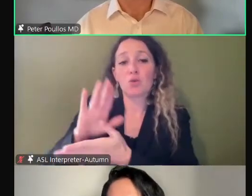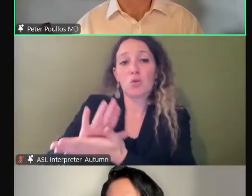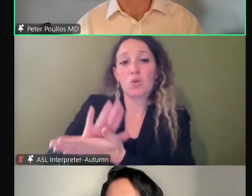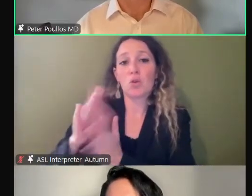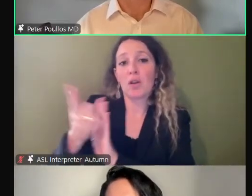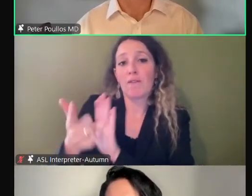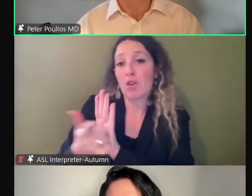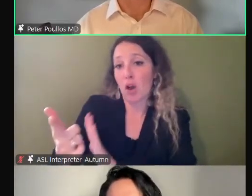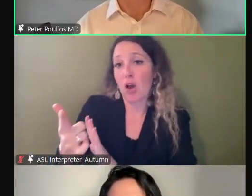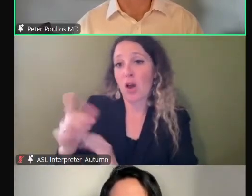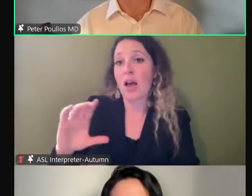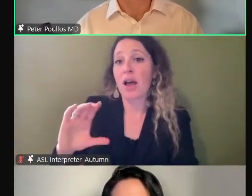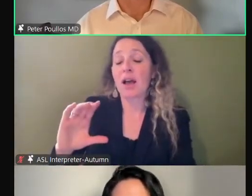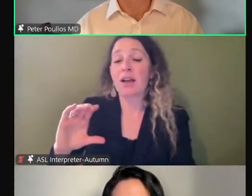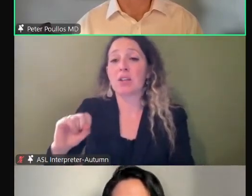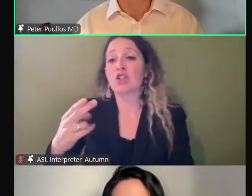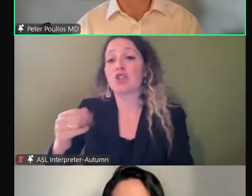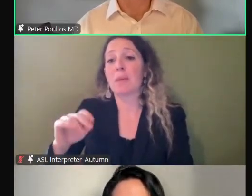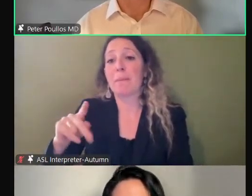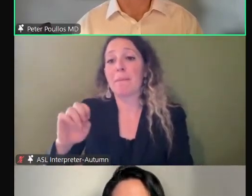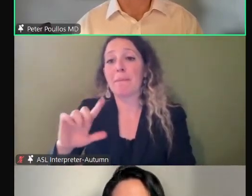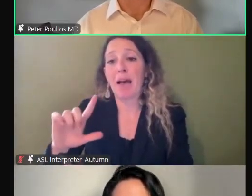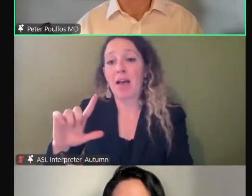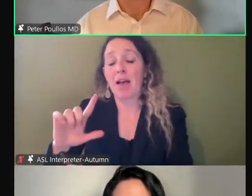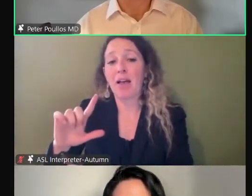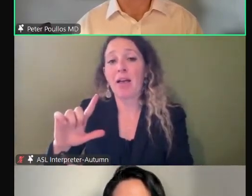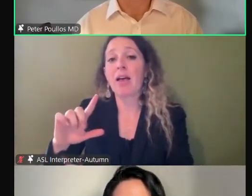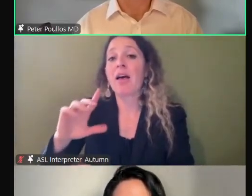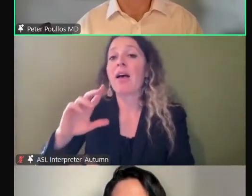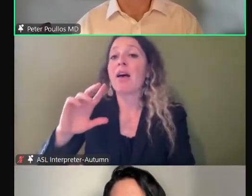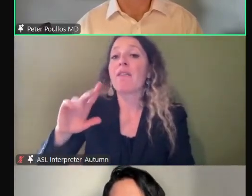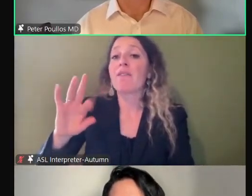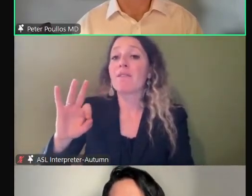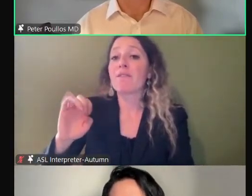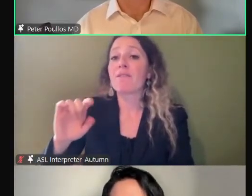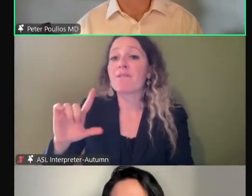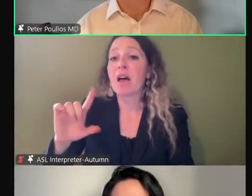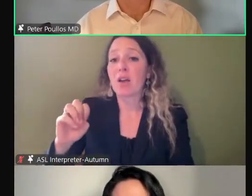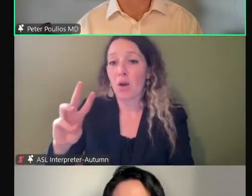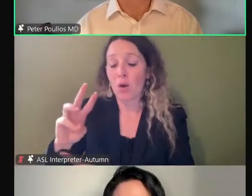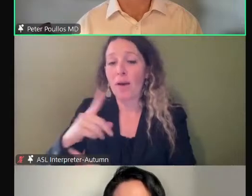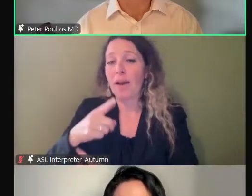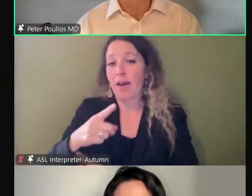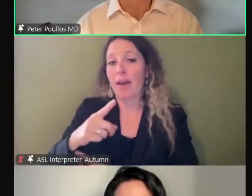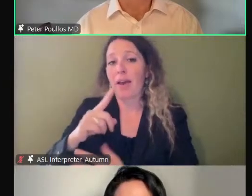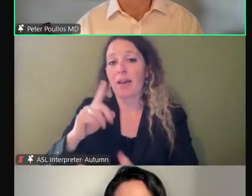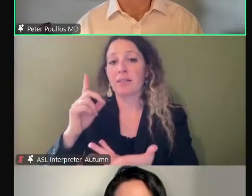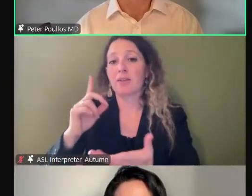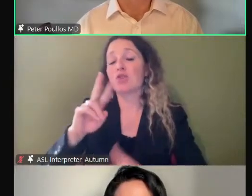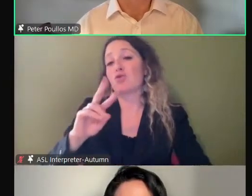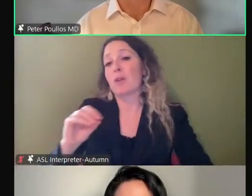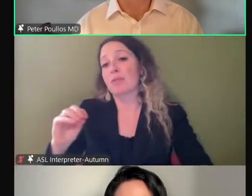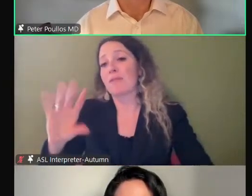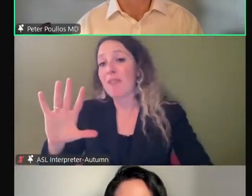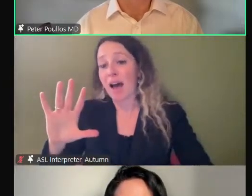and was recognized as a Benjamin Rush health law scholar in 2005. She's also a founding member